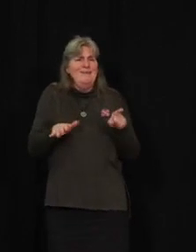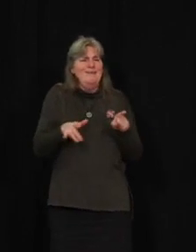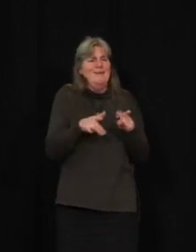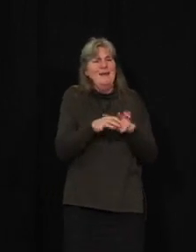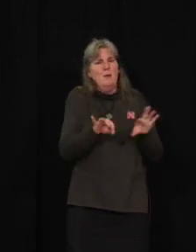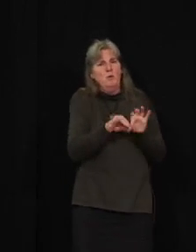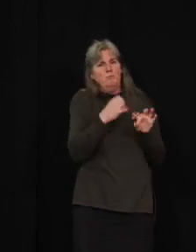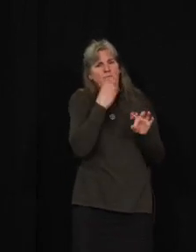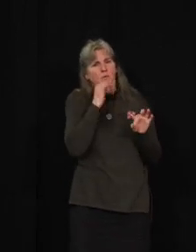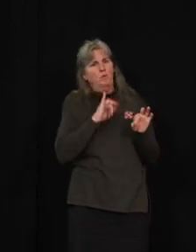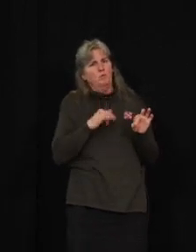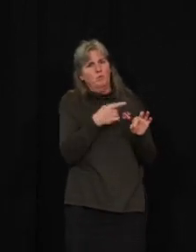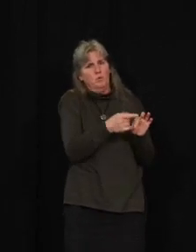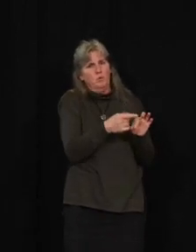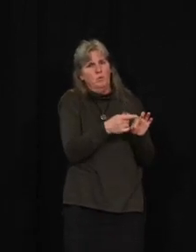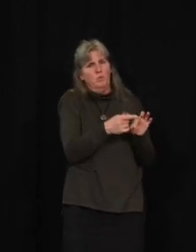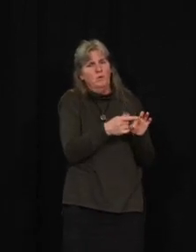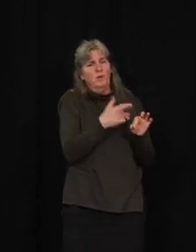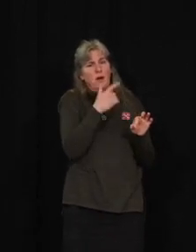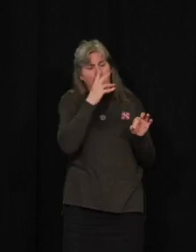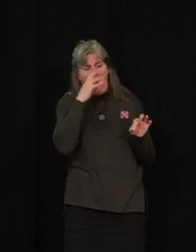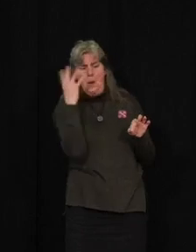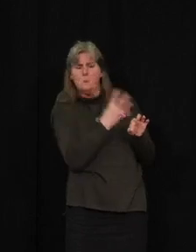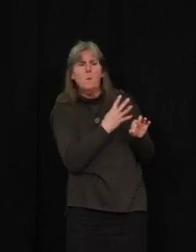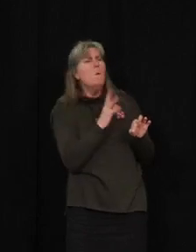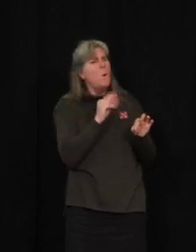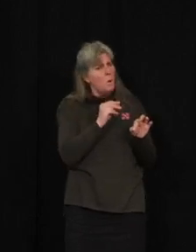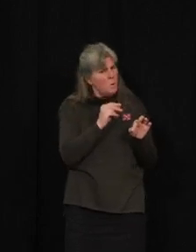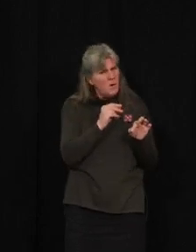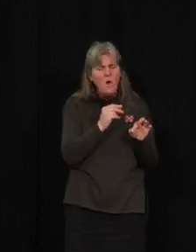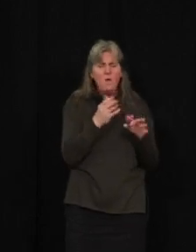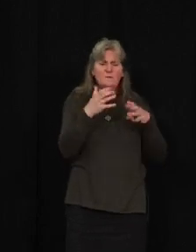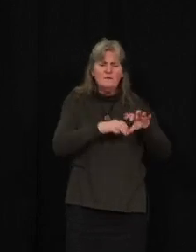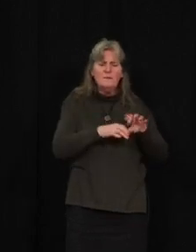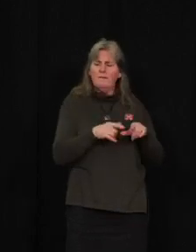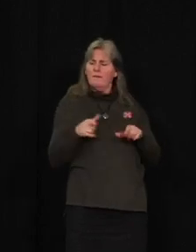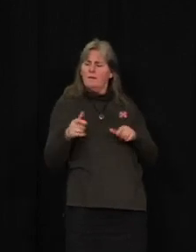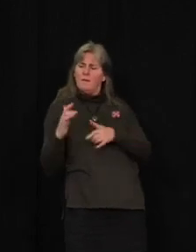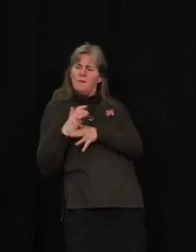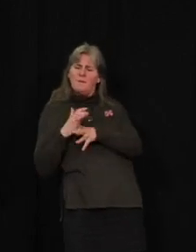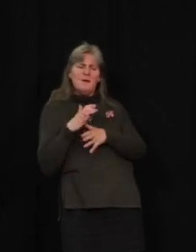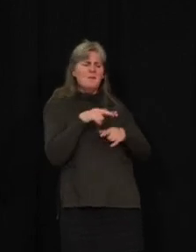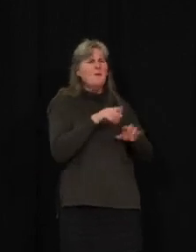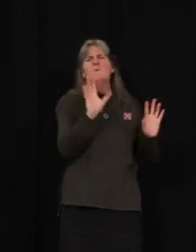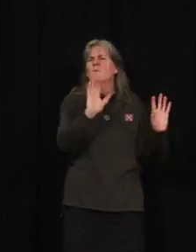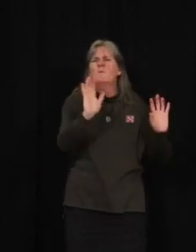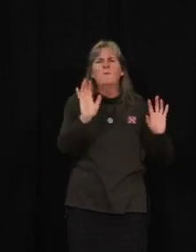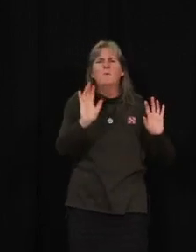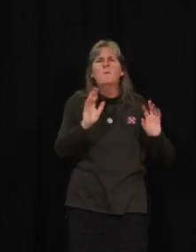We will not play games of chance with your health. That is the reason we are moving slowly, deliberately, and